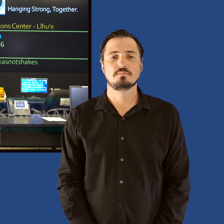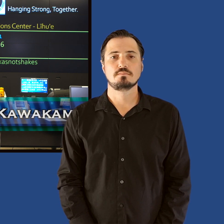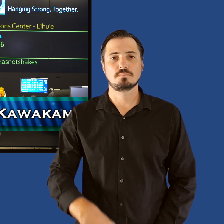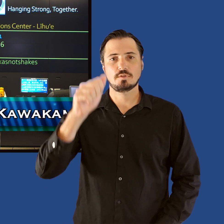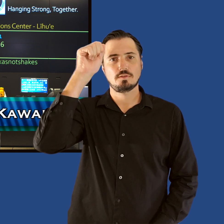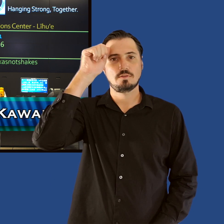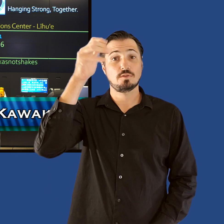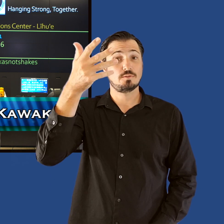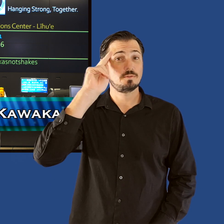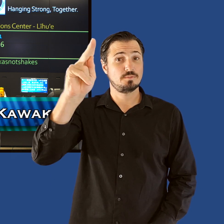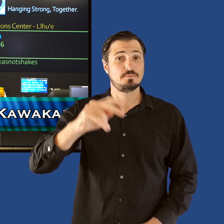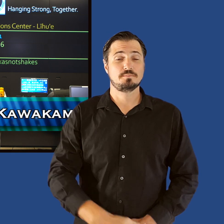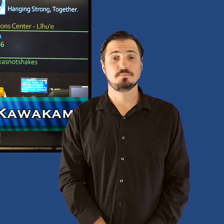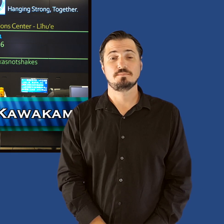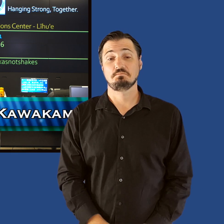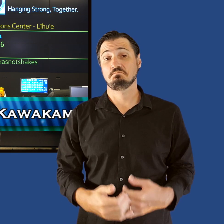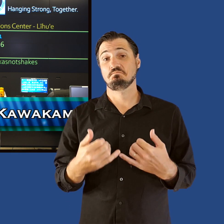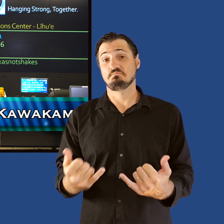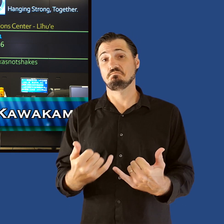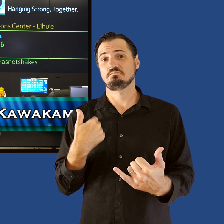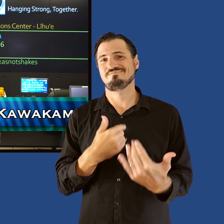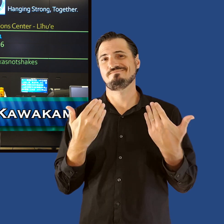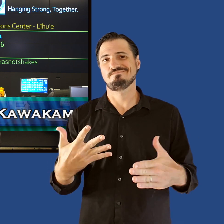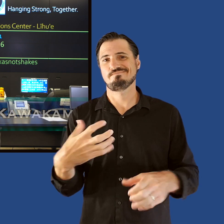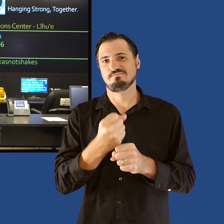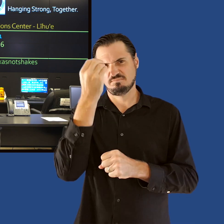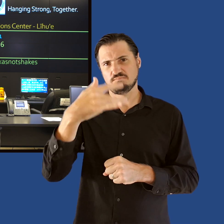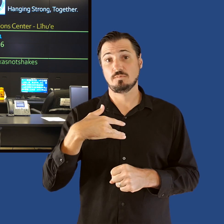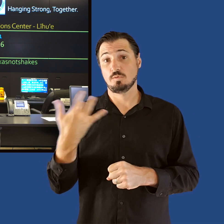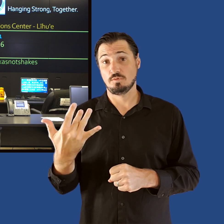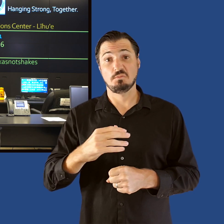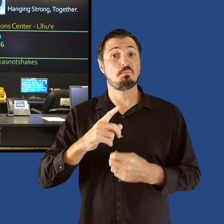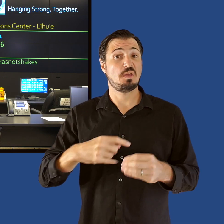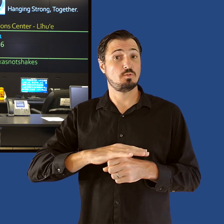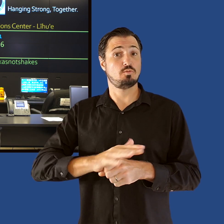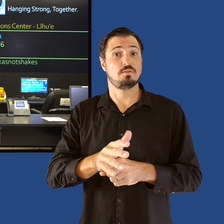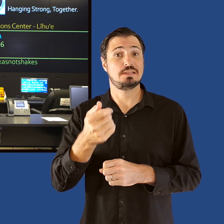Aloha Kaua‘i! Here is our daily COVID-19 briefing from Team Kaua‘i for Wednesday, May 6.